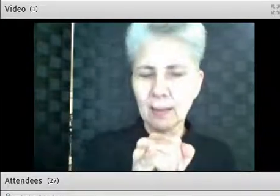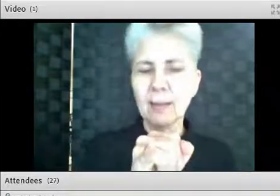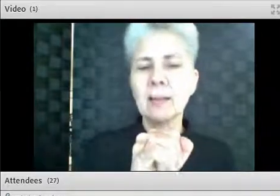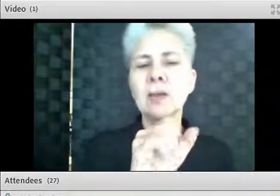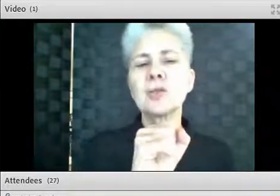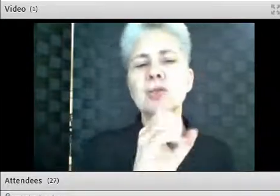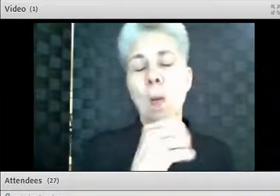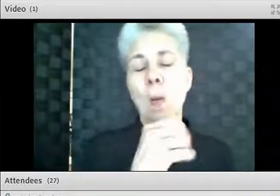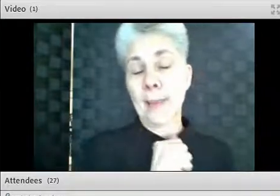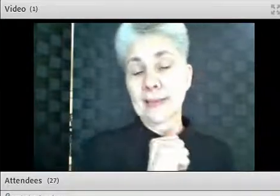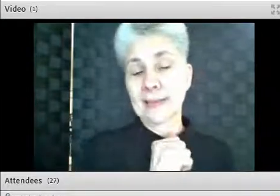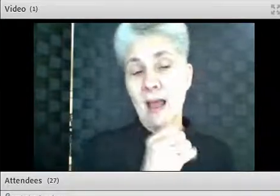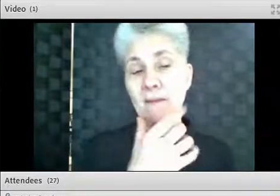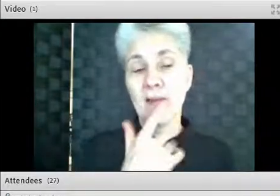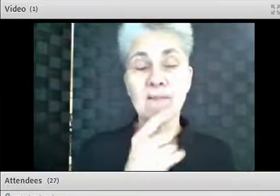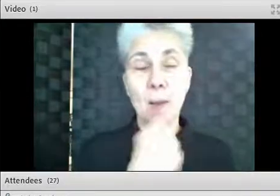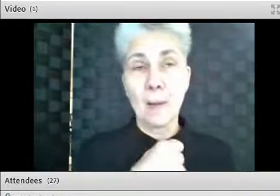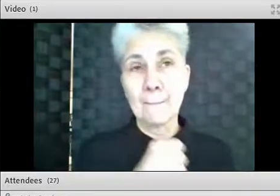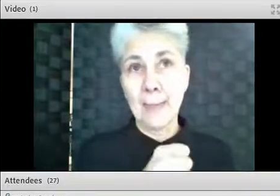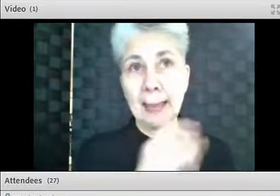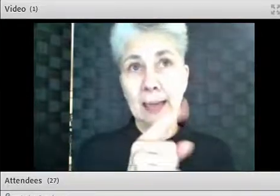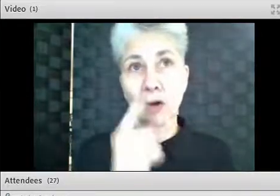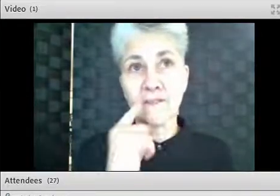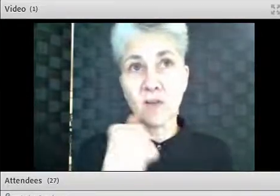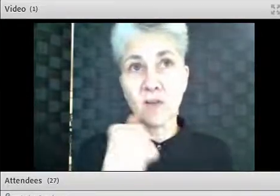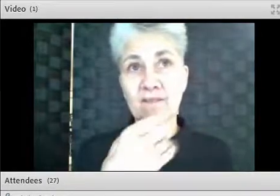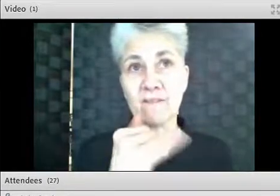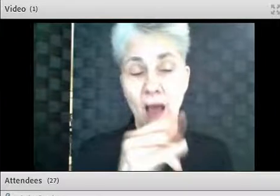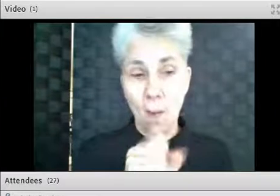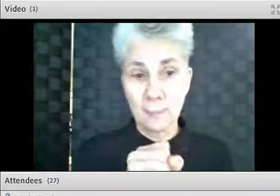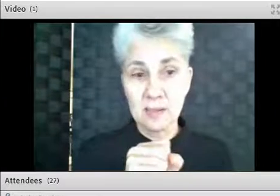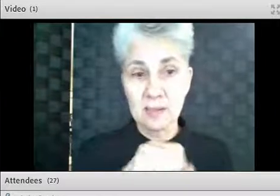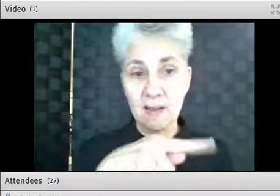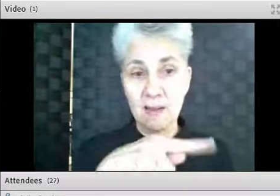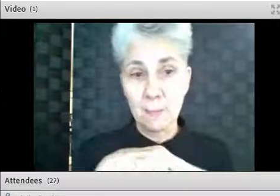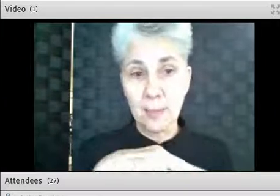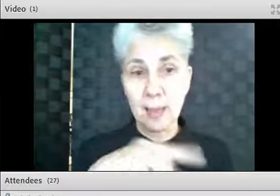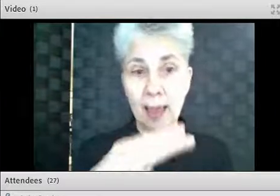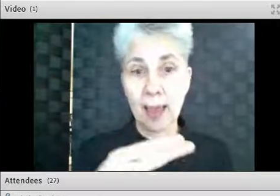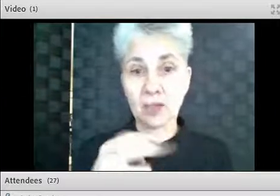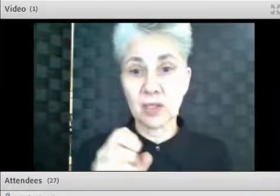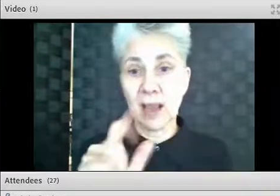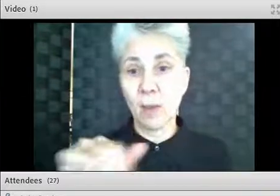if I were creating a Cutter for Phelps, I would have P5.